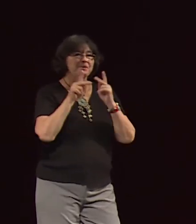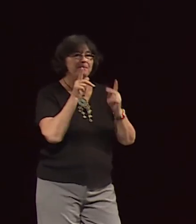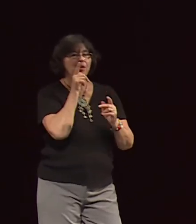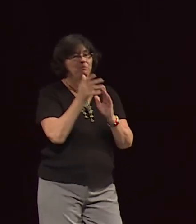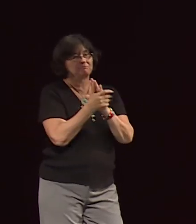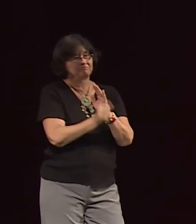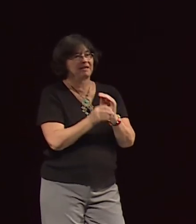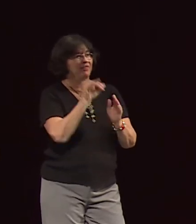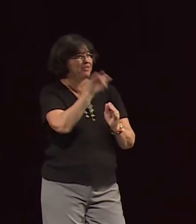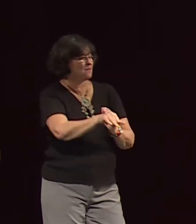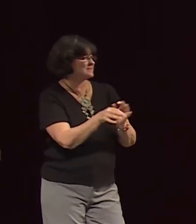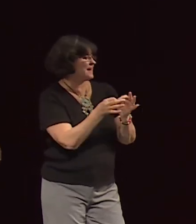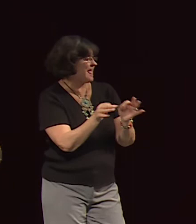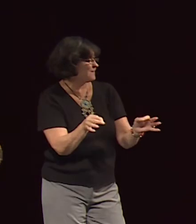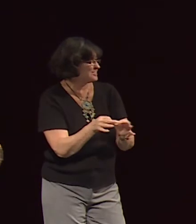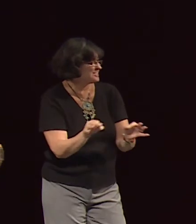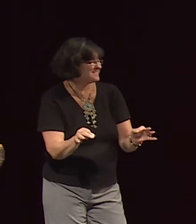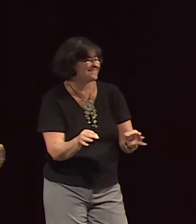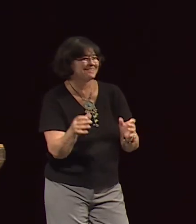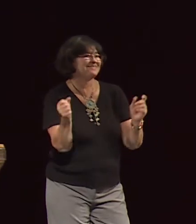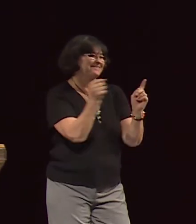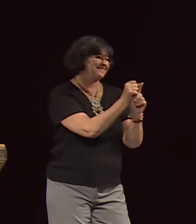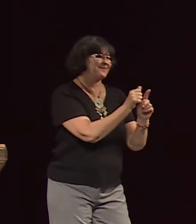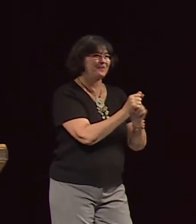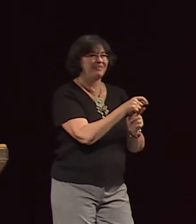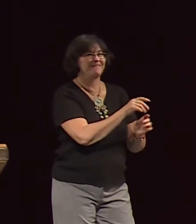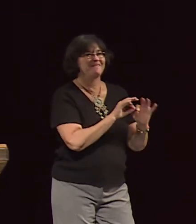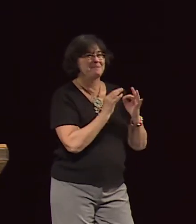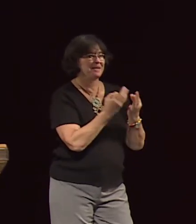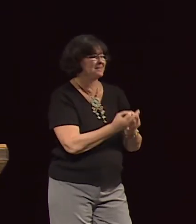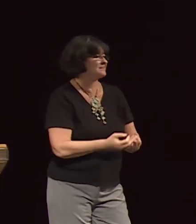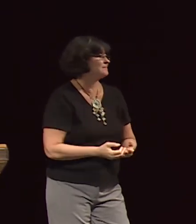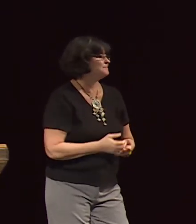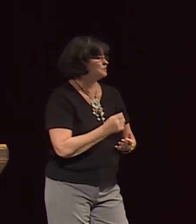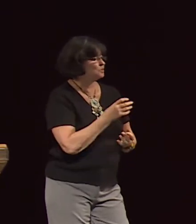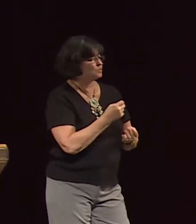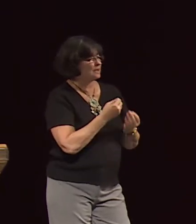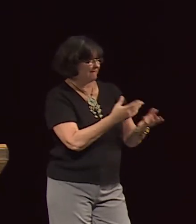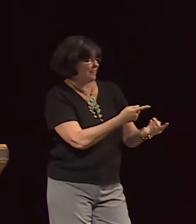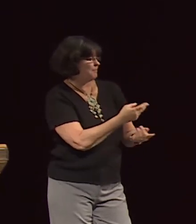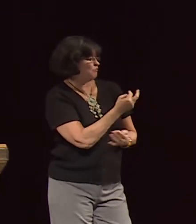and so, really California is really great with working with families with different language needs.